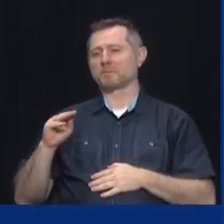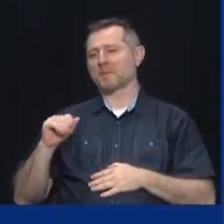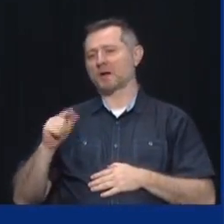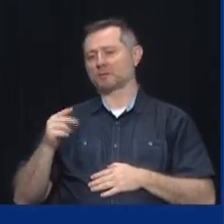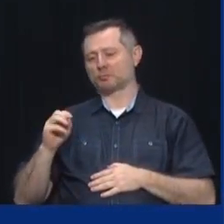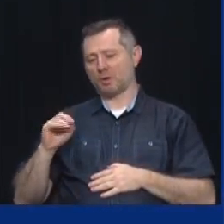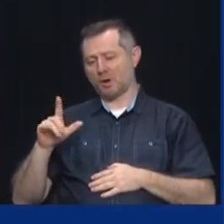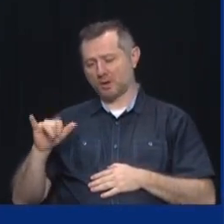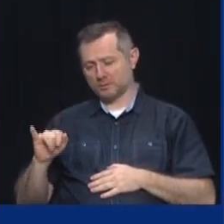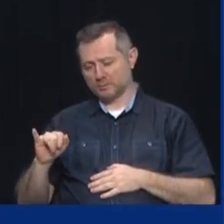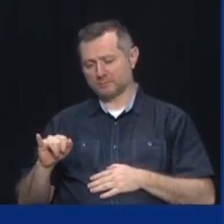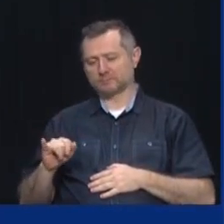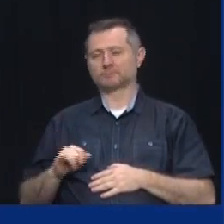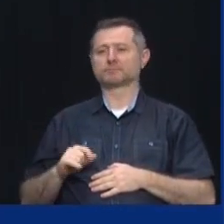PLAN YOUR SUMMER GETAWAY AT ILOVENY.COM. BEAUTIFUL.